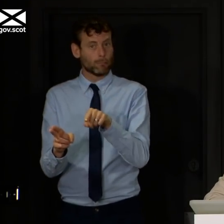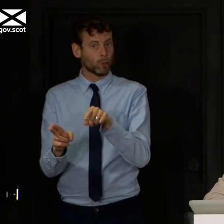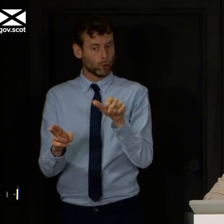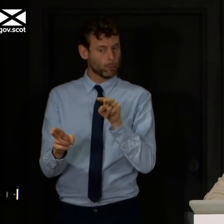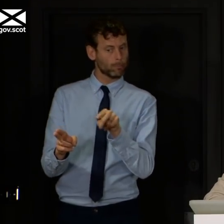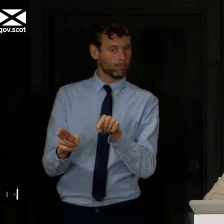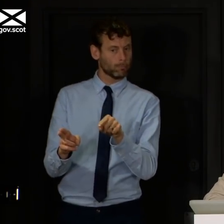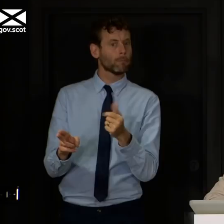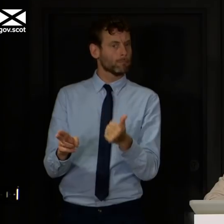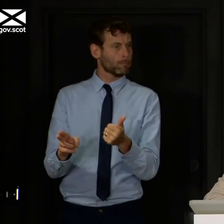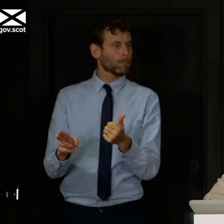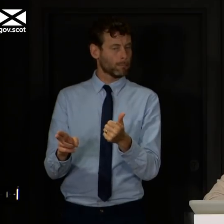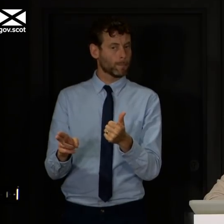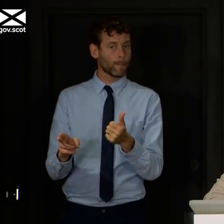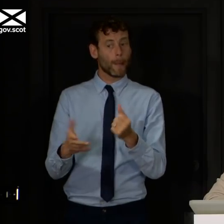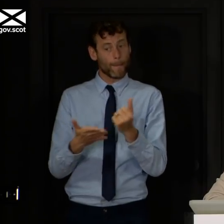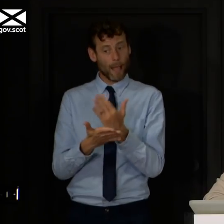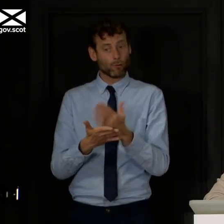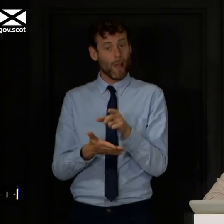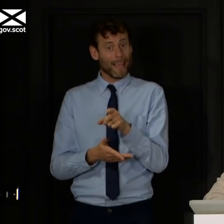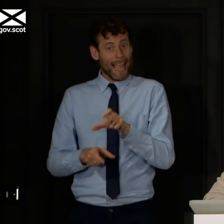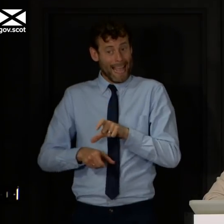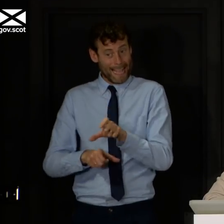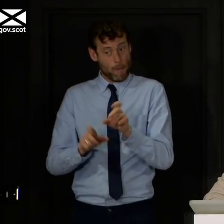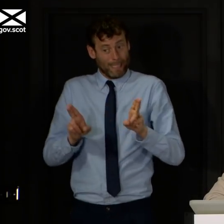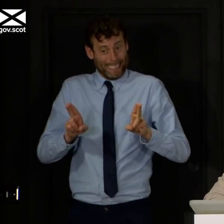now, and we will continue to make sure not only we implement the measures we expect to